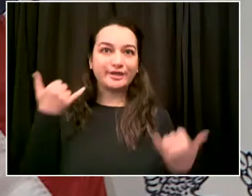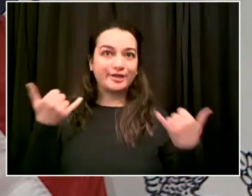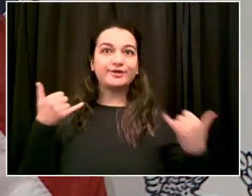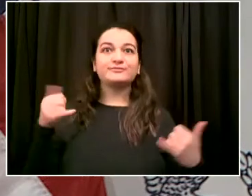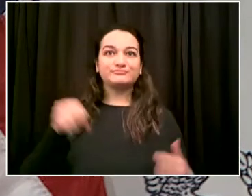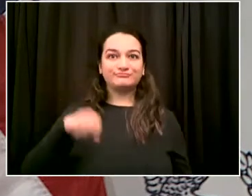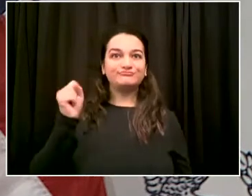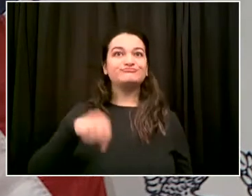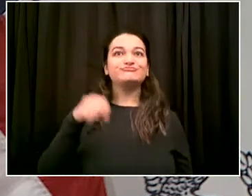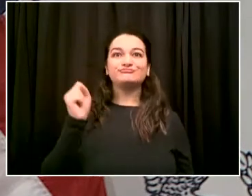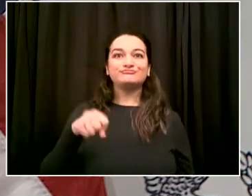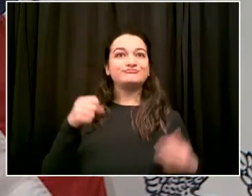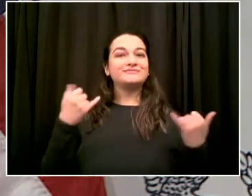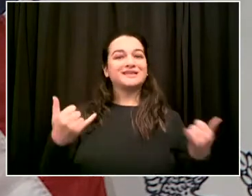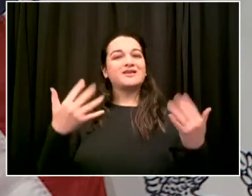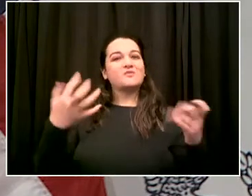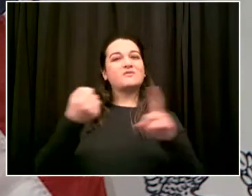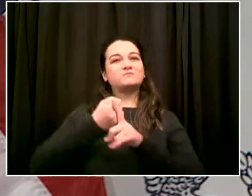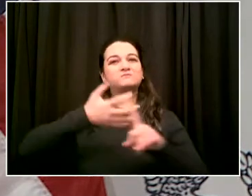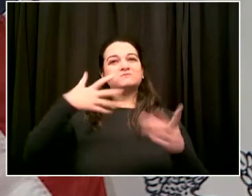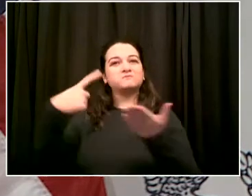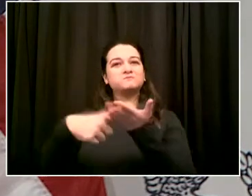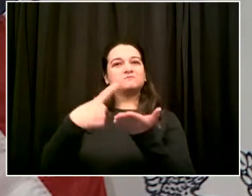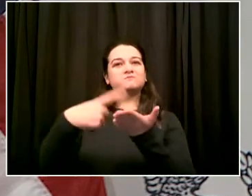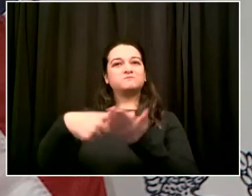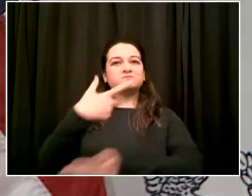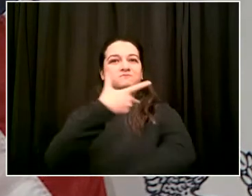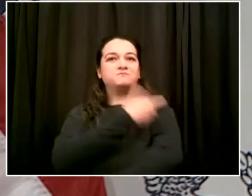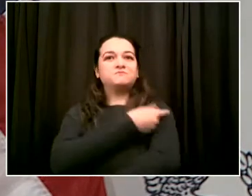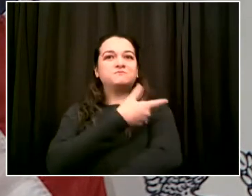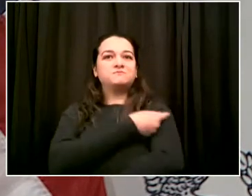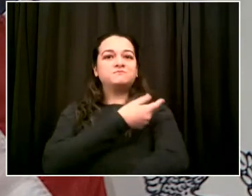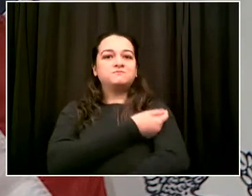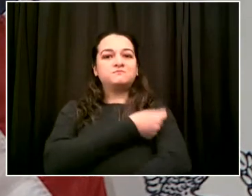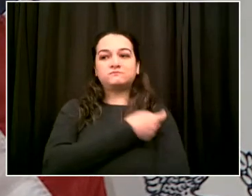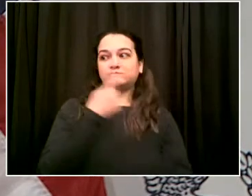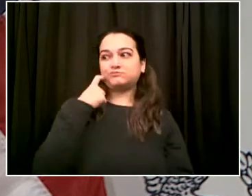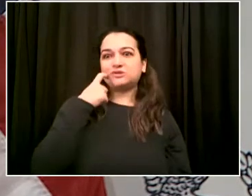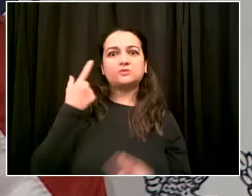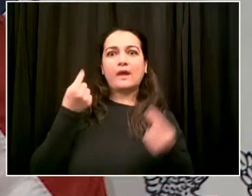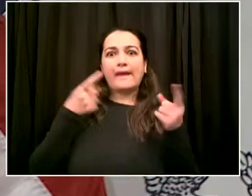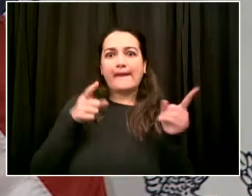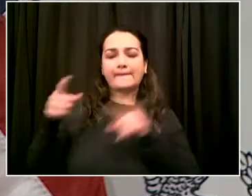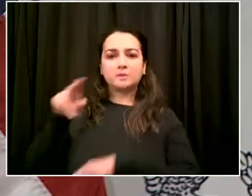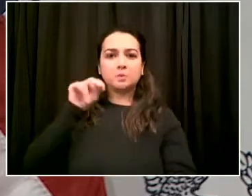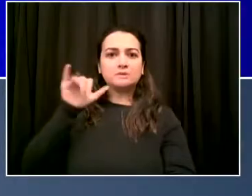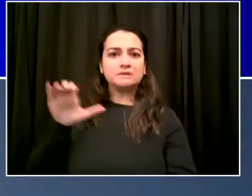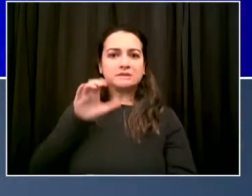IS GOING TO MAKE ALL THE DIFFERENCE. LET'S TALK ABOUT WHAT'S GOING ON WITH OUR VACCINATION